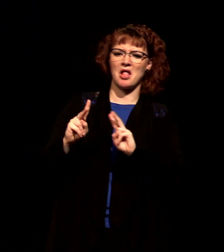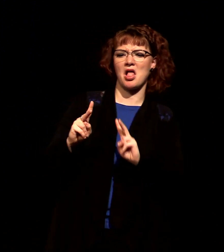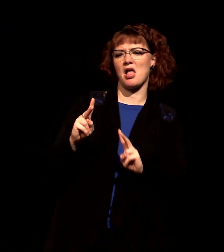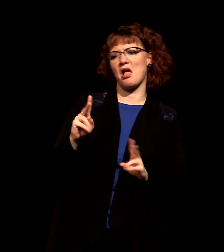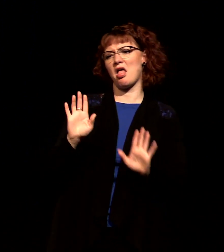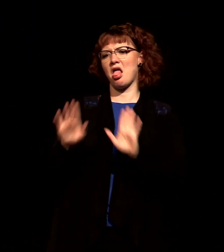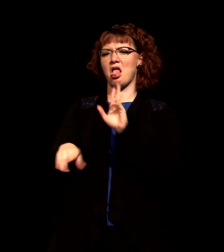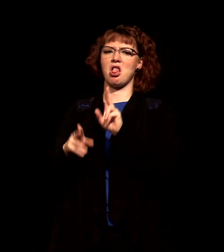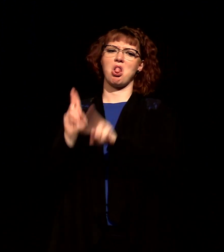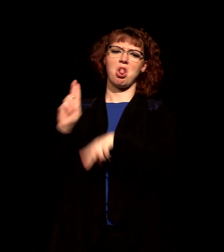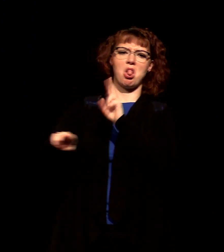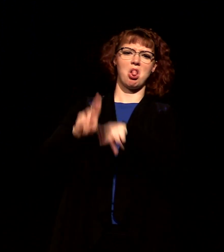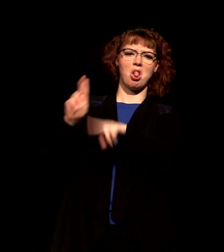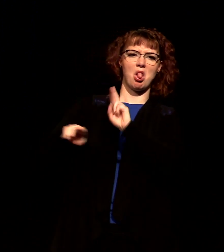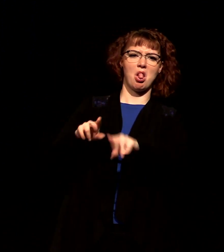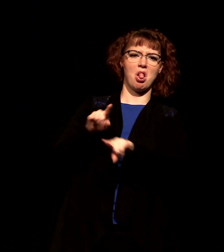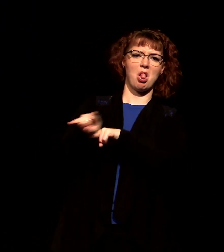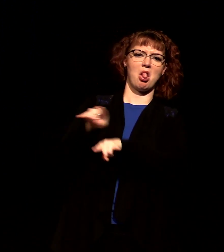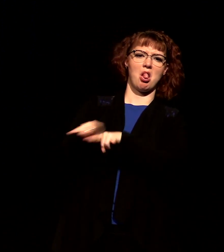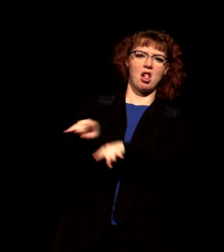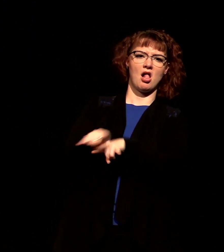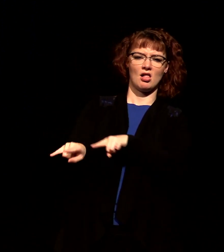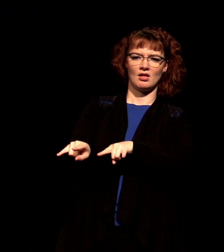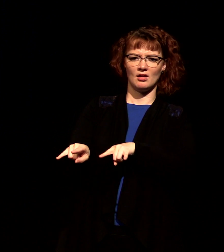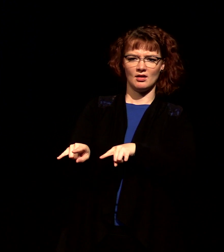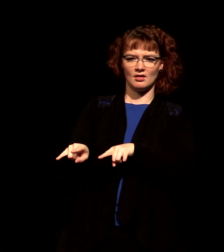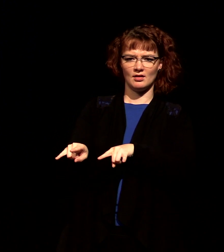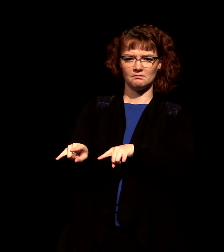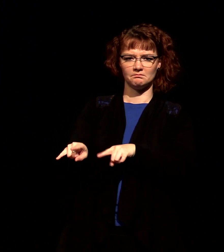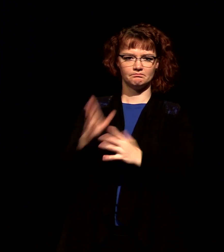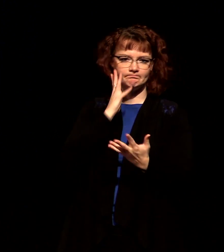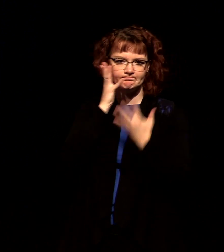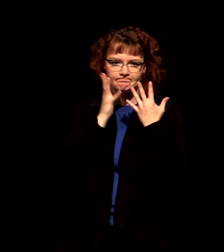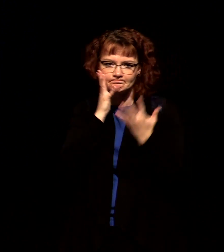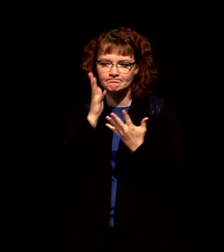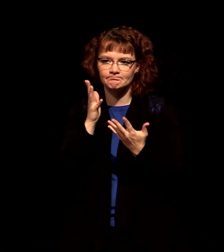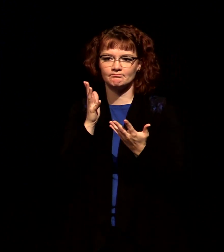slapped him the terrible humiliation. But all they did